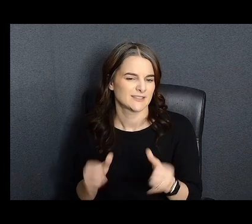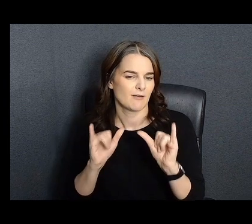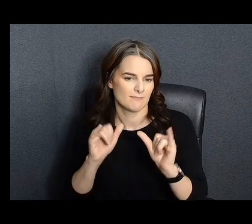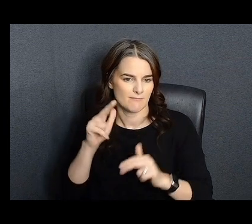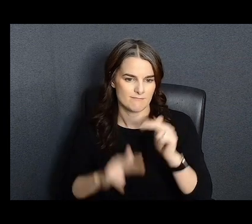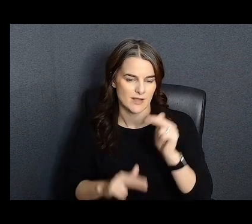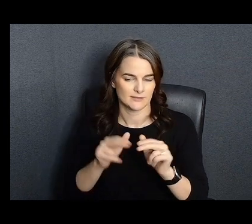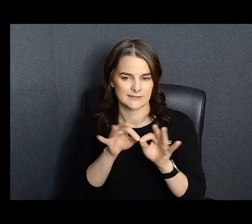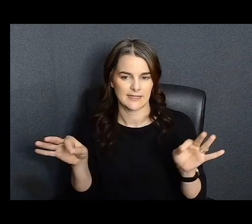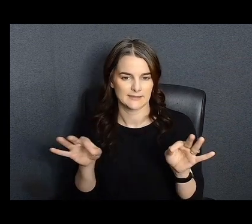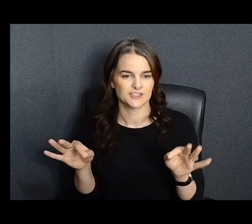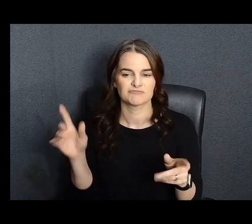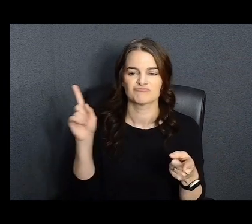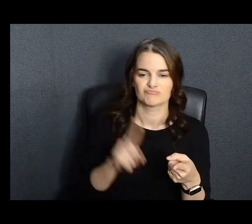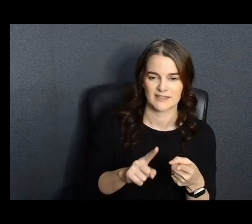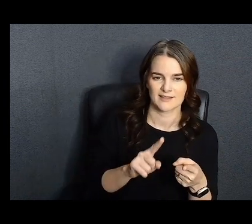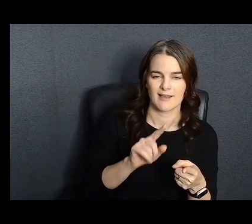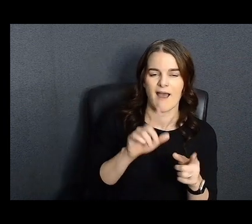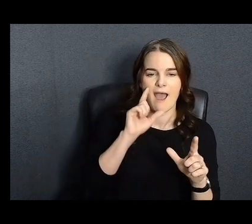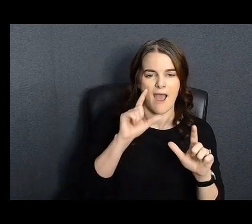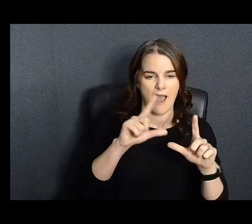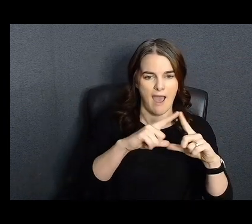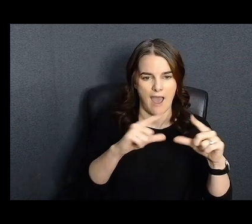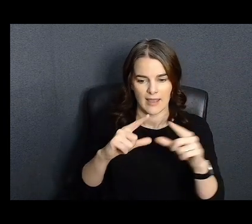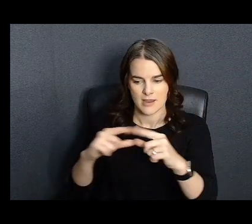just with less icons on the screen.